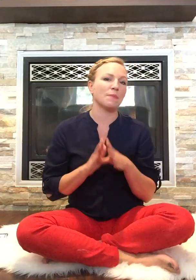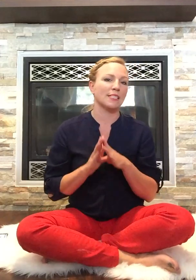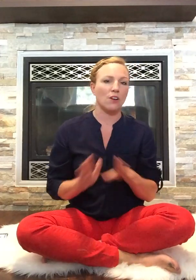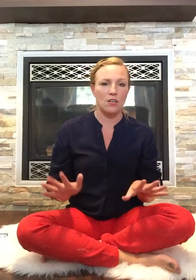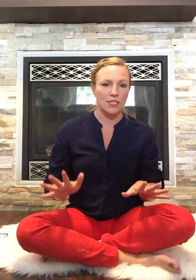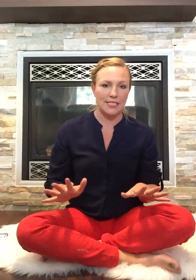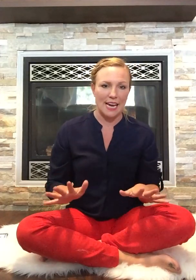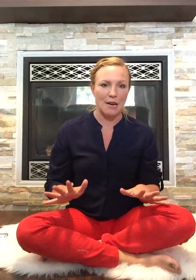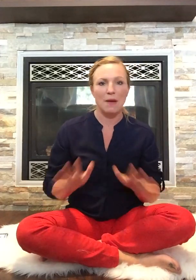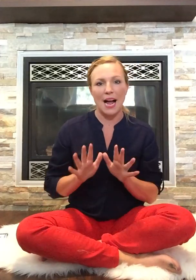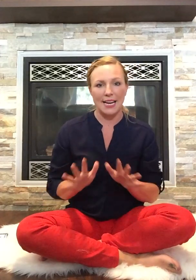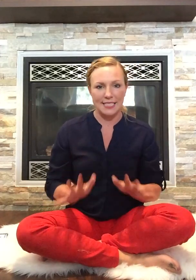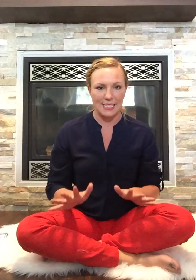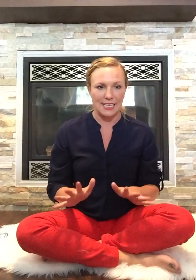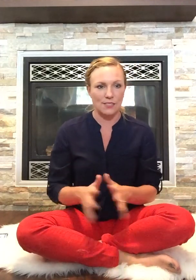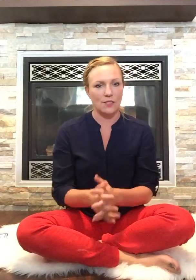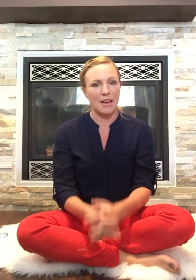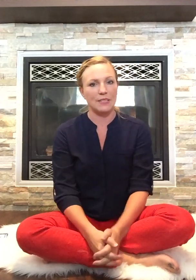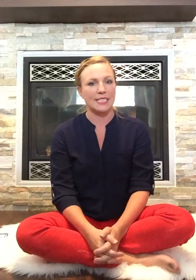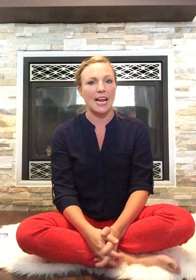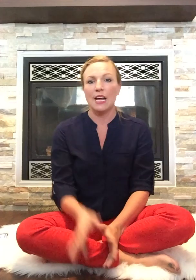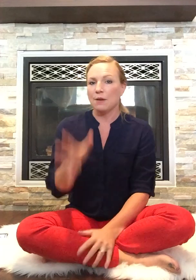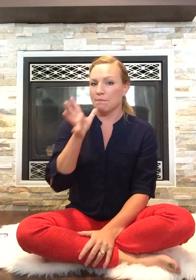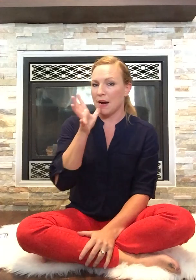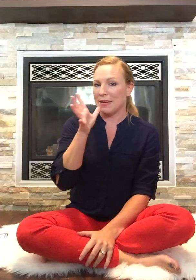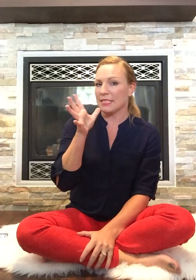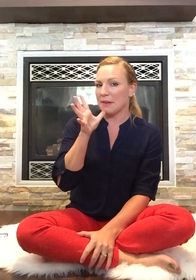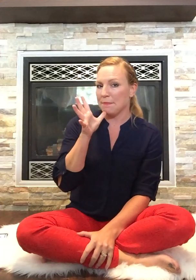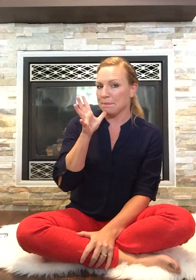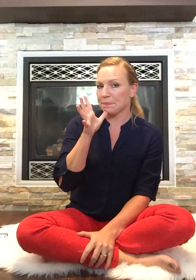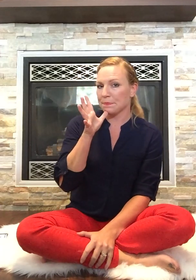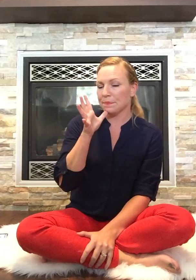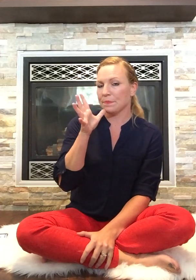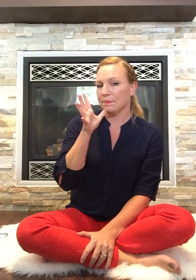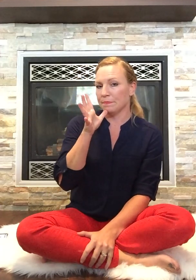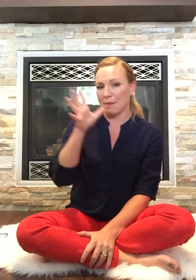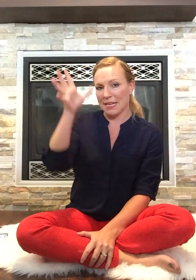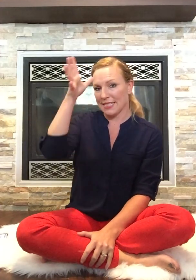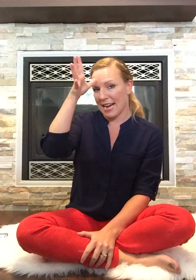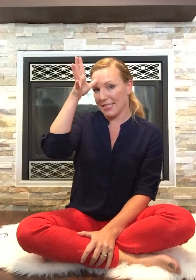but it's all the same idea. So then we say: MOM has a MOM, MOM has a DAD,